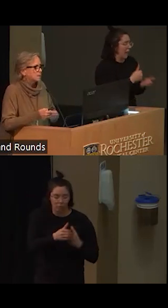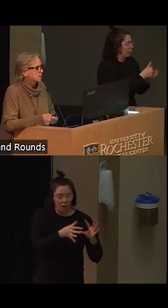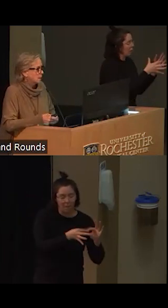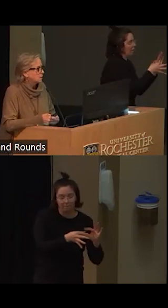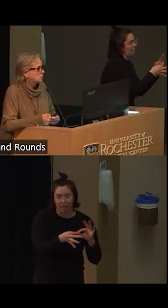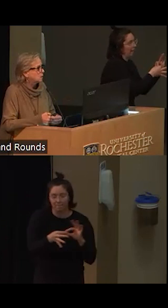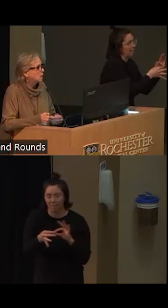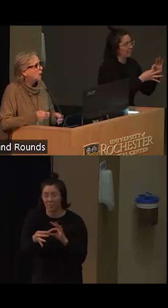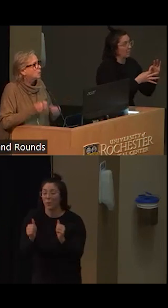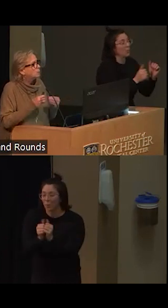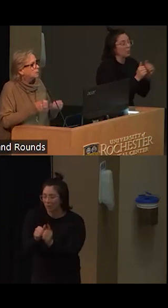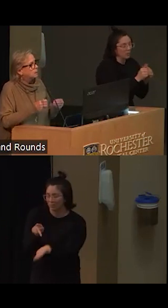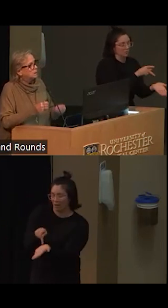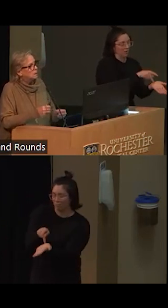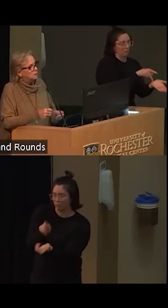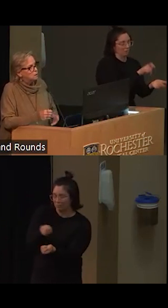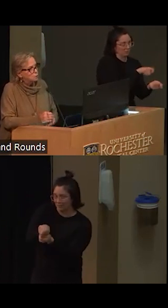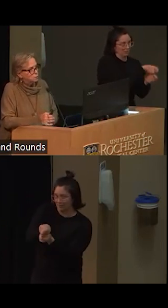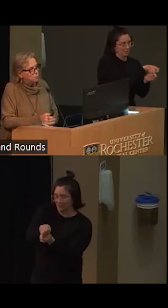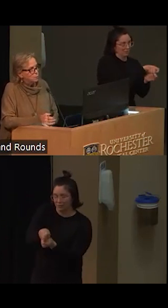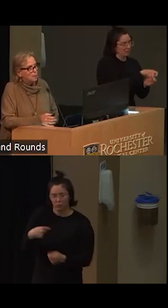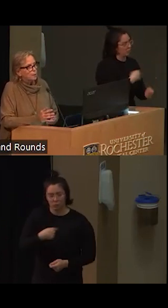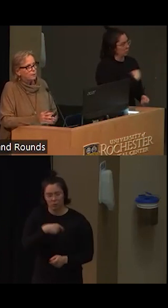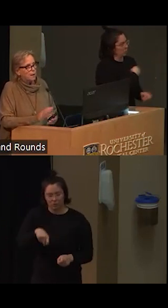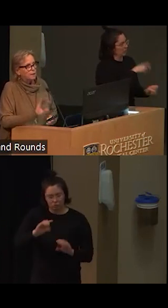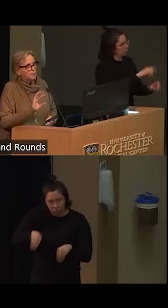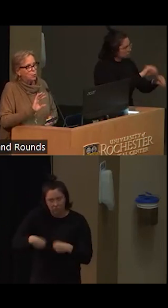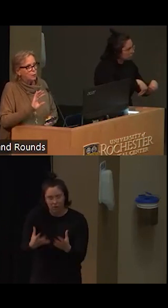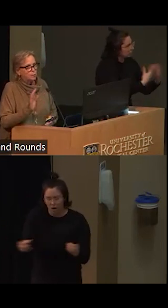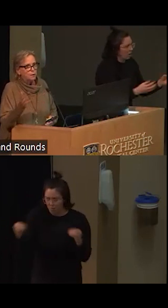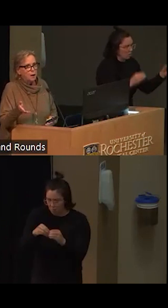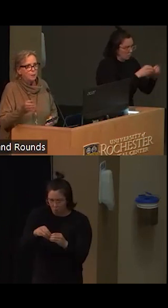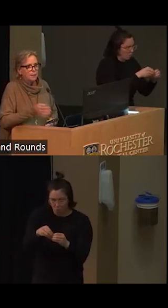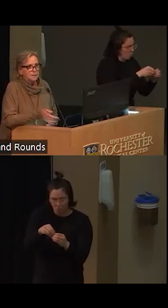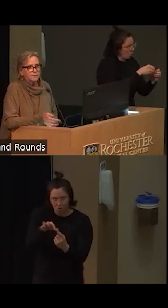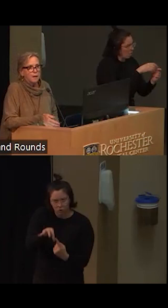dots in Psychiatry and we really needed to provide a more unique comprehensive